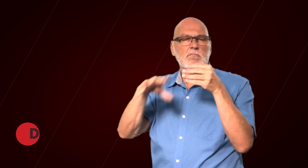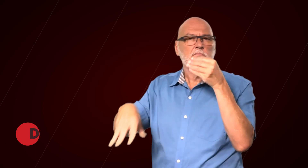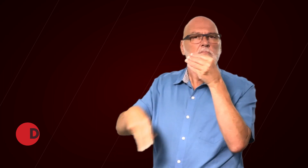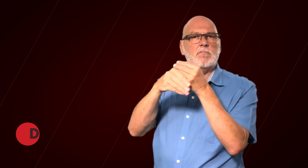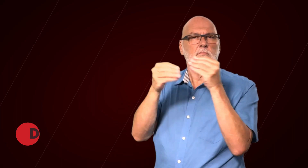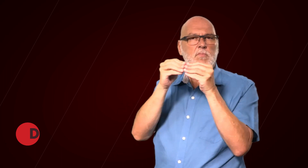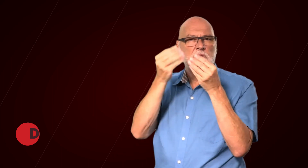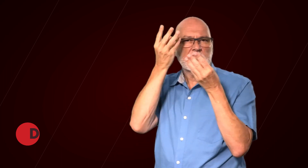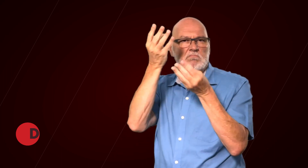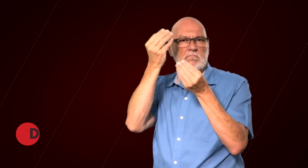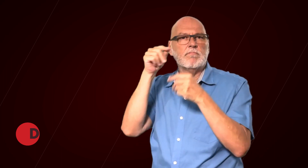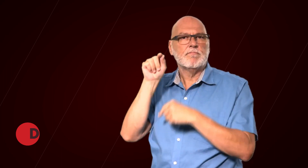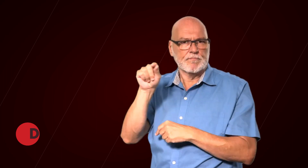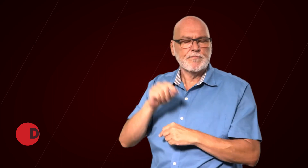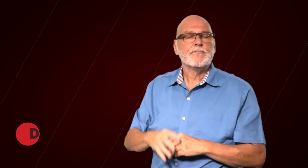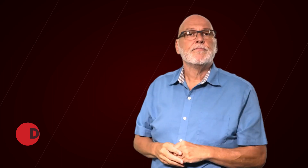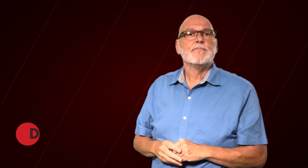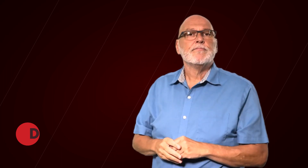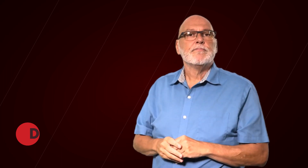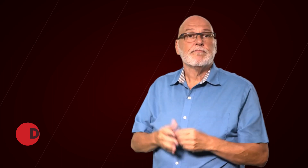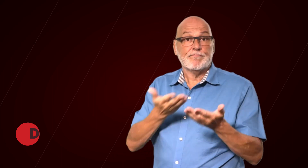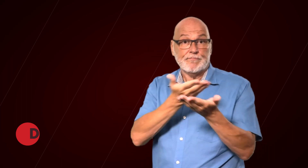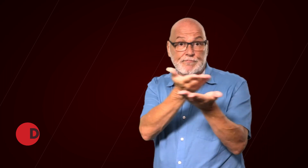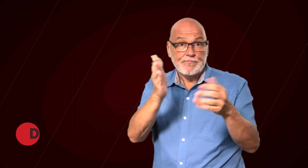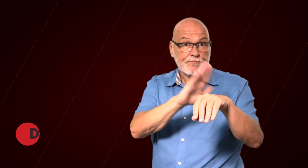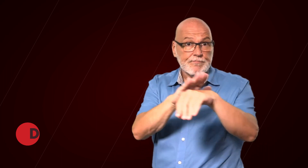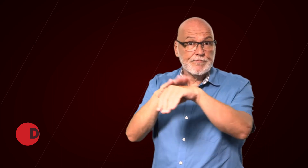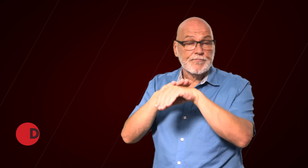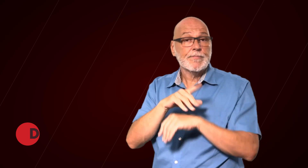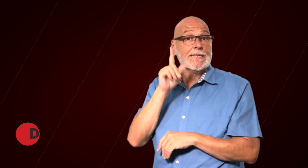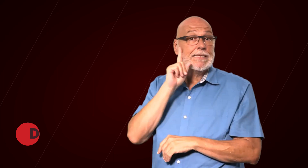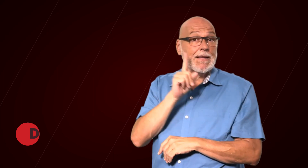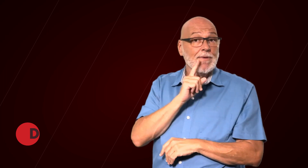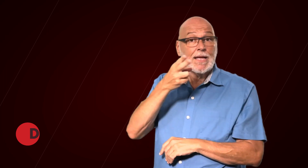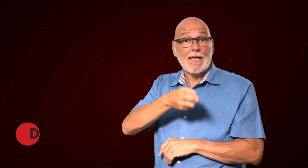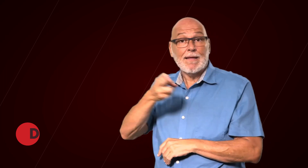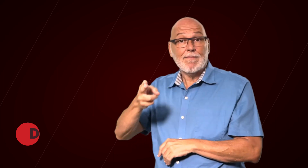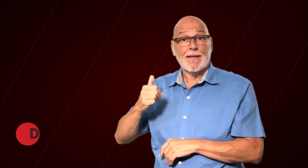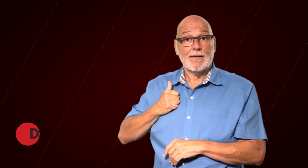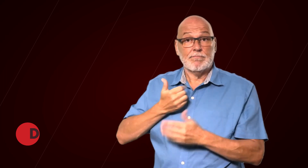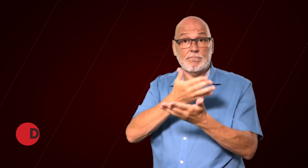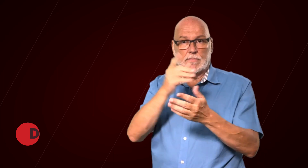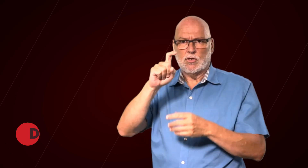what additional information Deaf and hard of hearing Canadians need